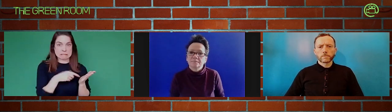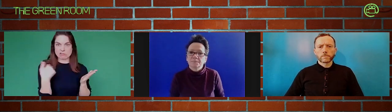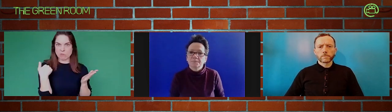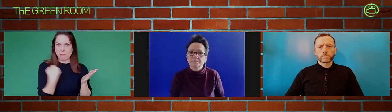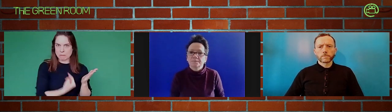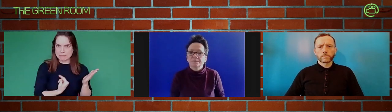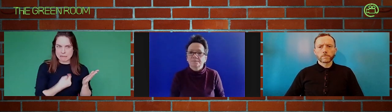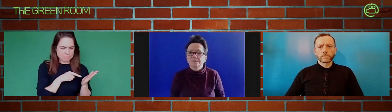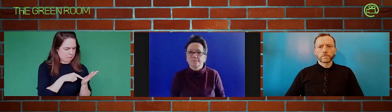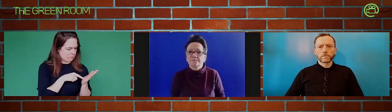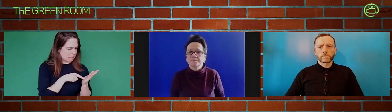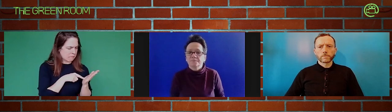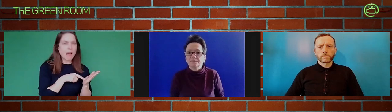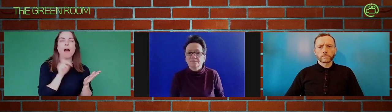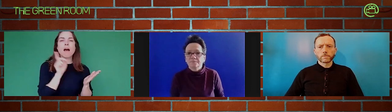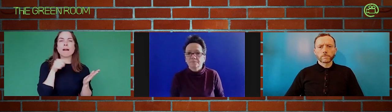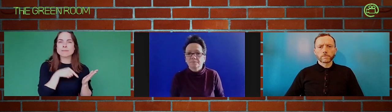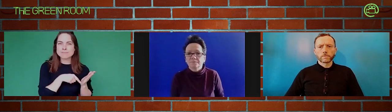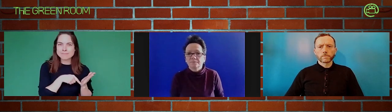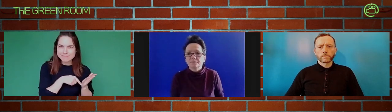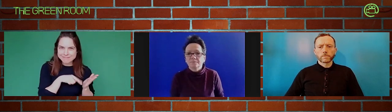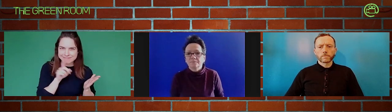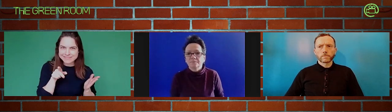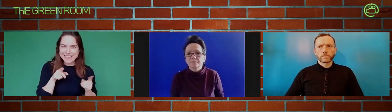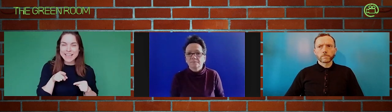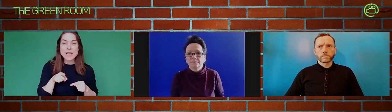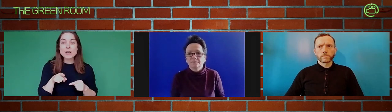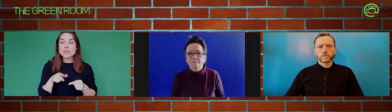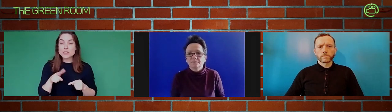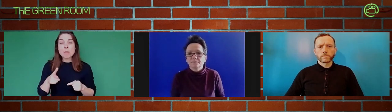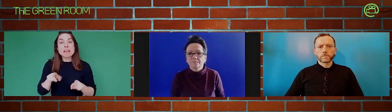Yeah, so Clare and to degree myself as well